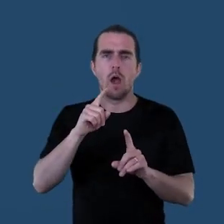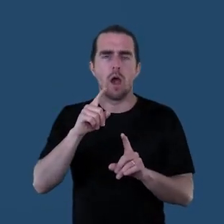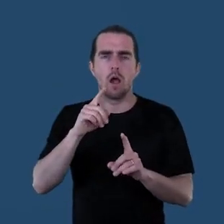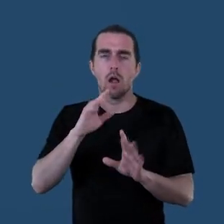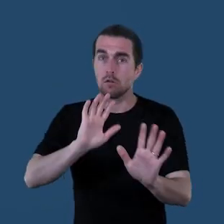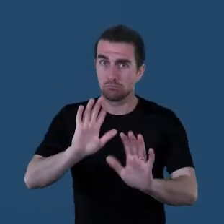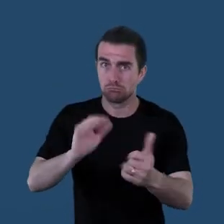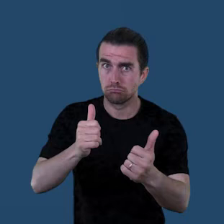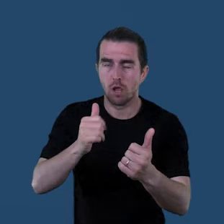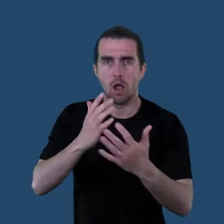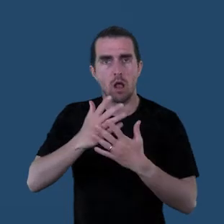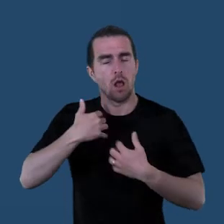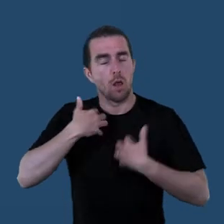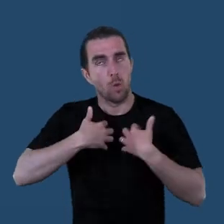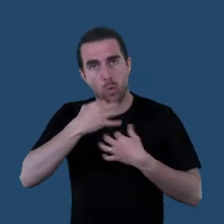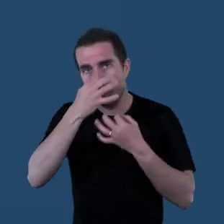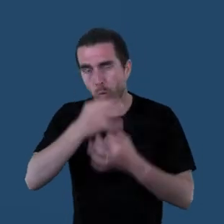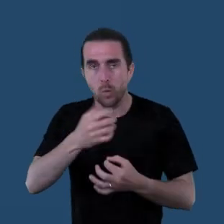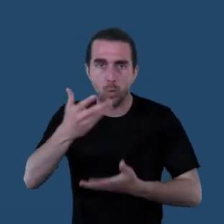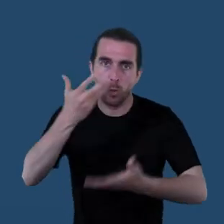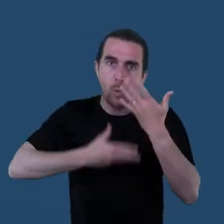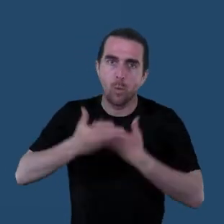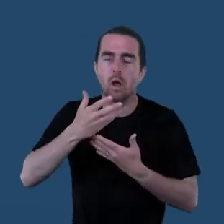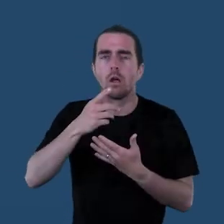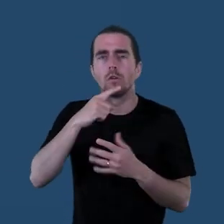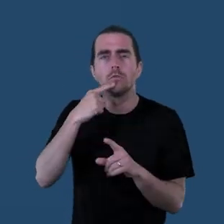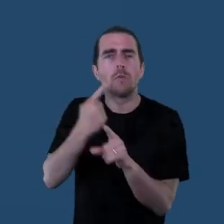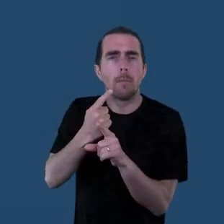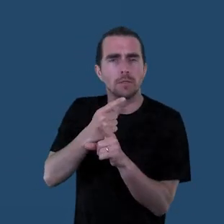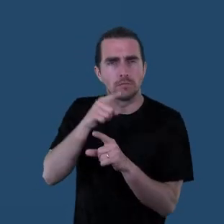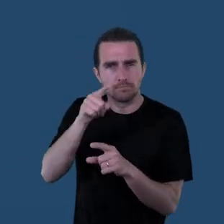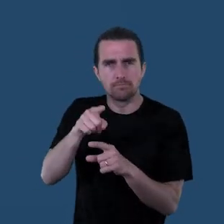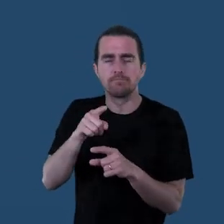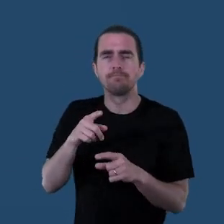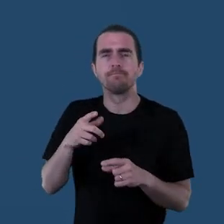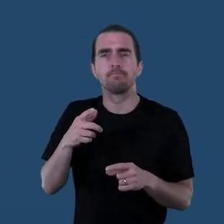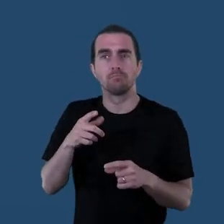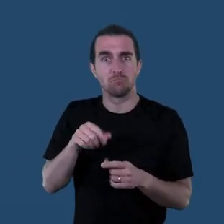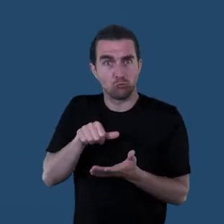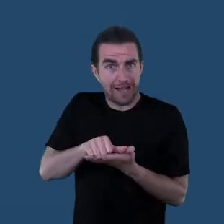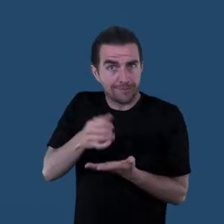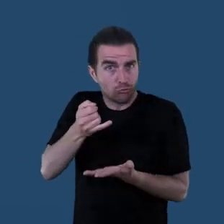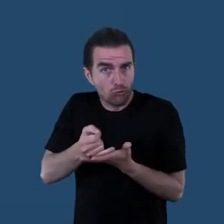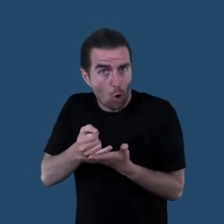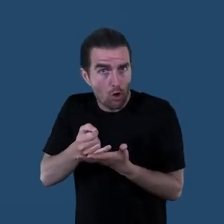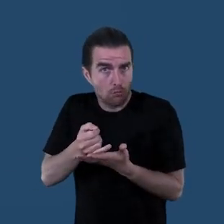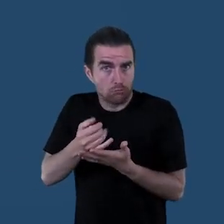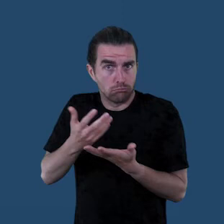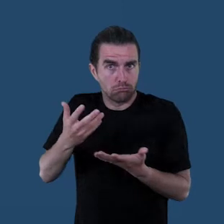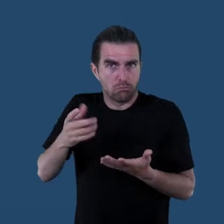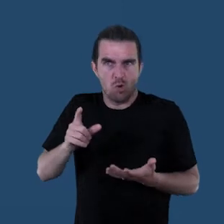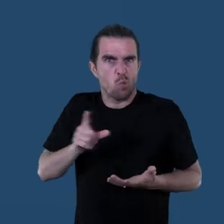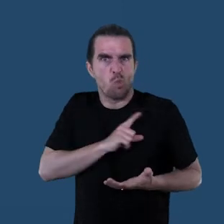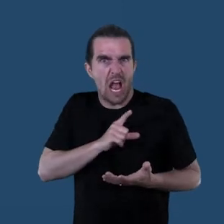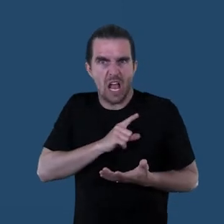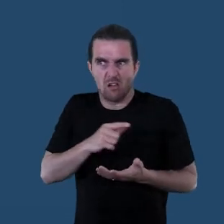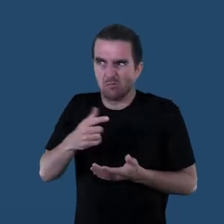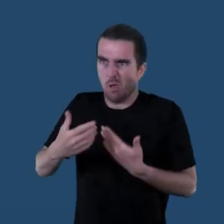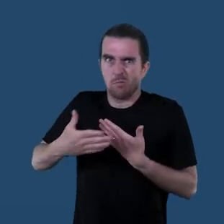Yeah, no, it's fascinating to hear that. And interesting to hear, you touched on it Richard, a little bit about the ethics of collecting as well, and how we want to build the collection, but of course,